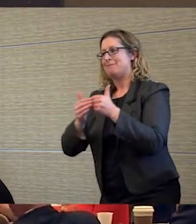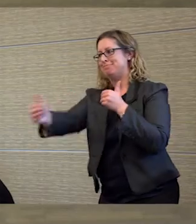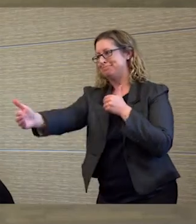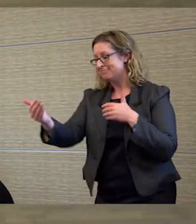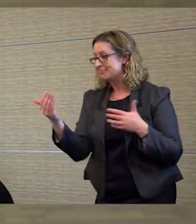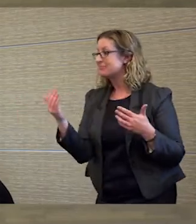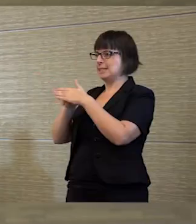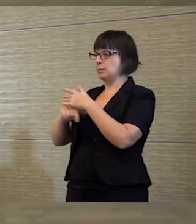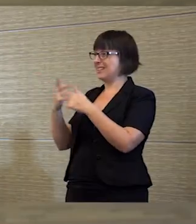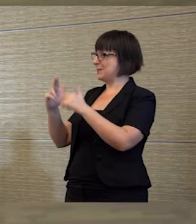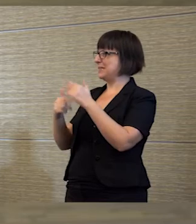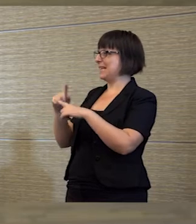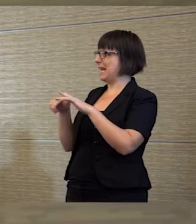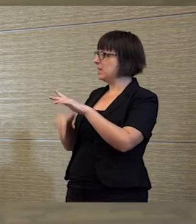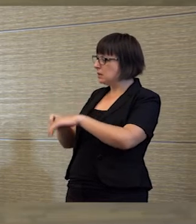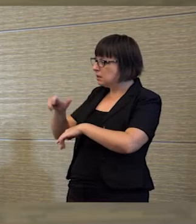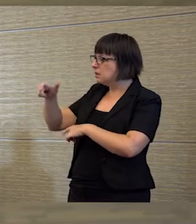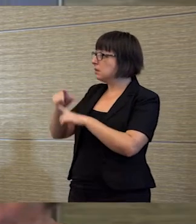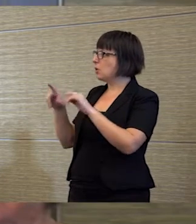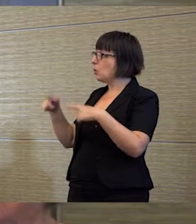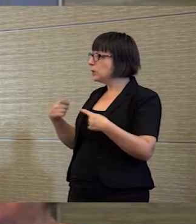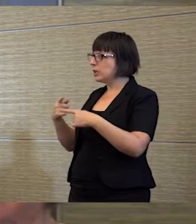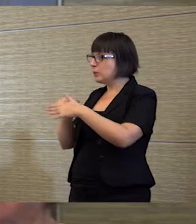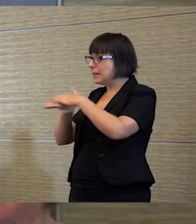There's a lot more work that needs to be done though. Because every building in